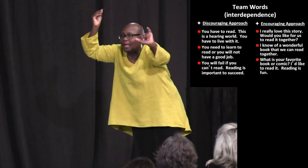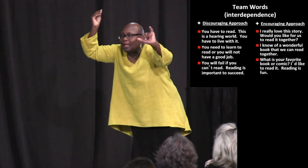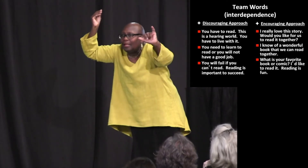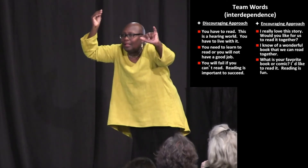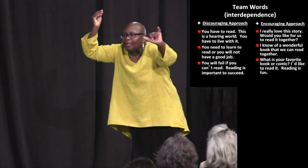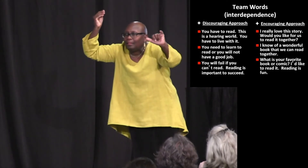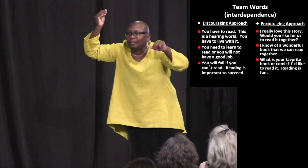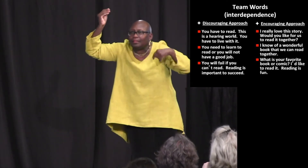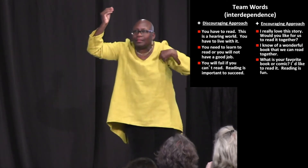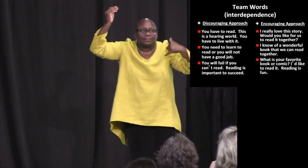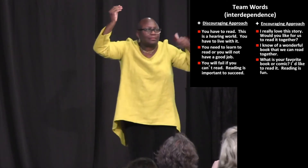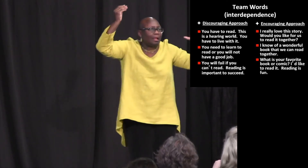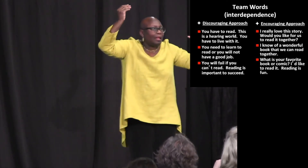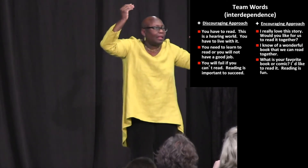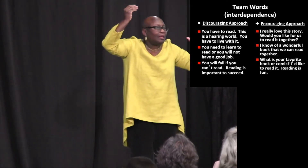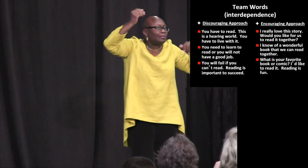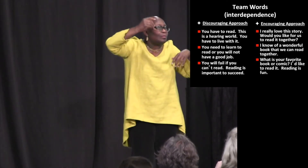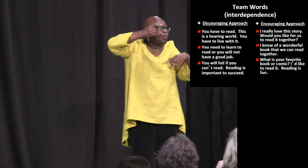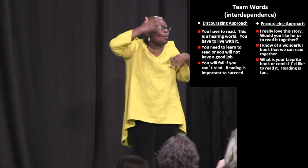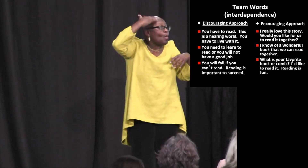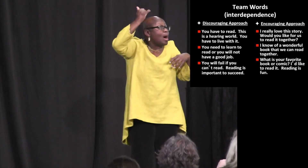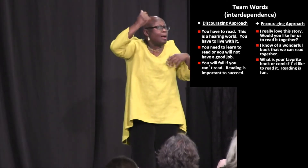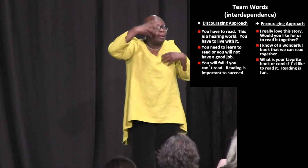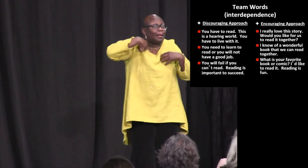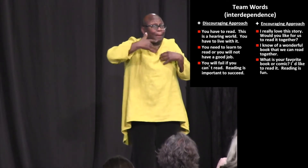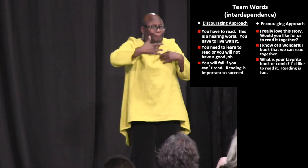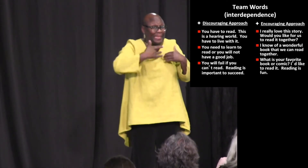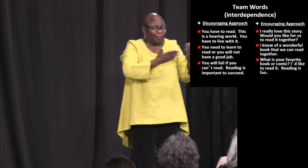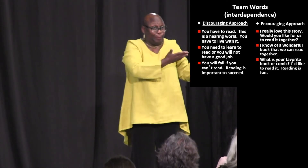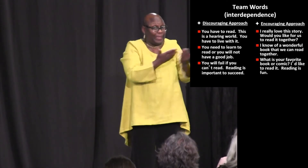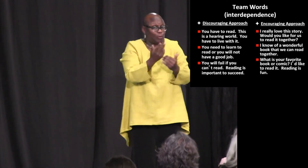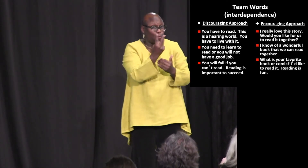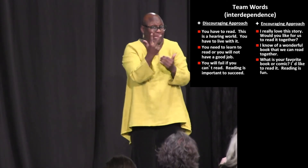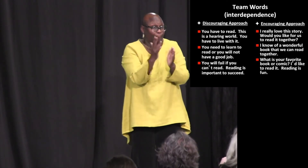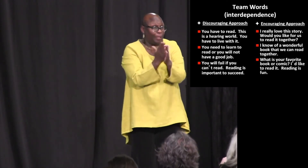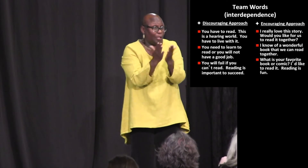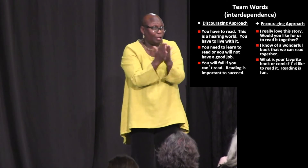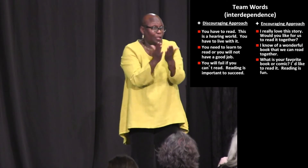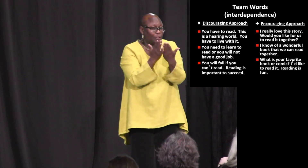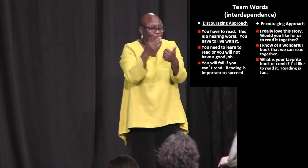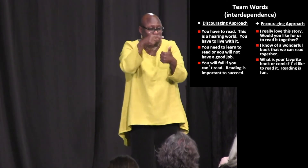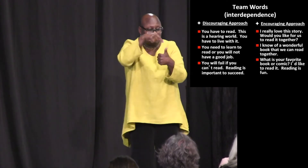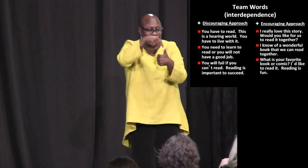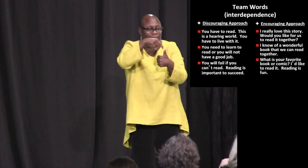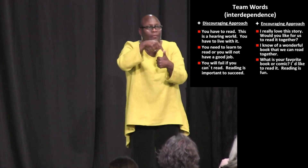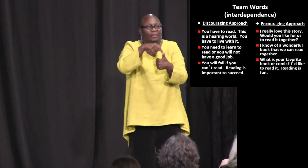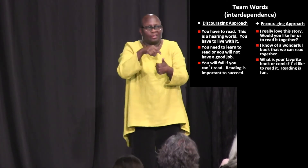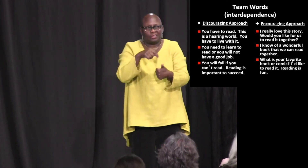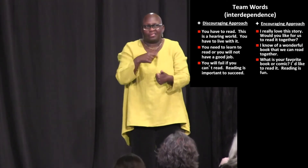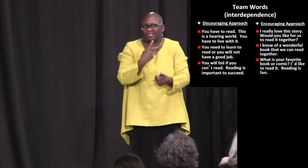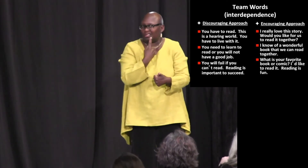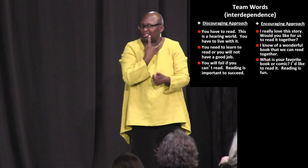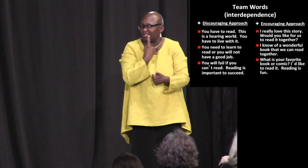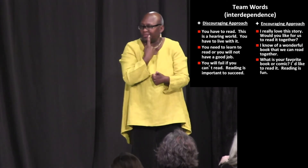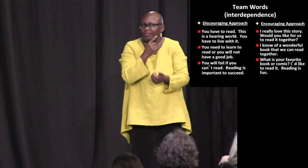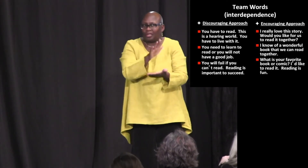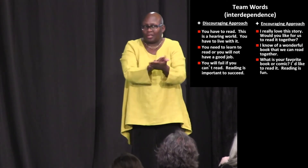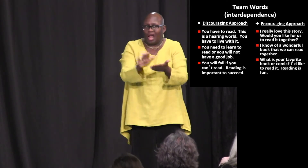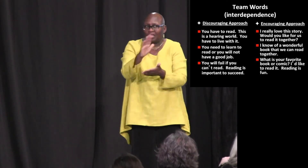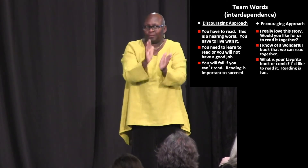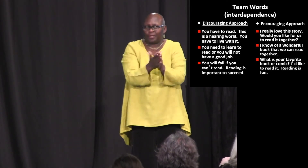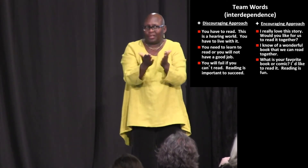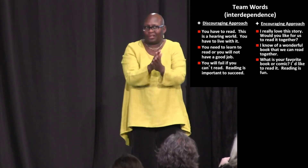I love Archie! Yay for Archie fans! Really I have the proof in my bag.